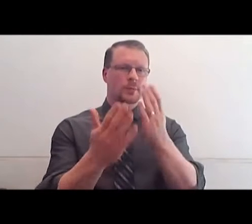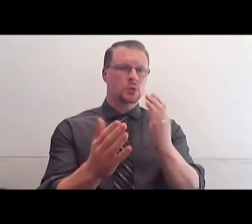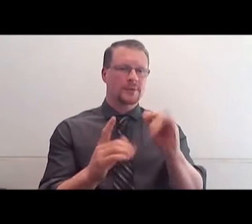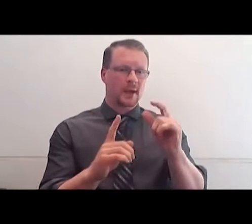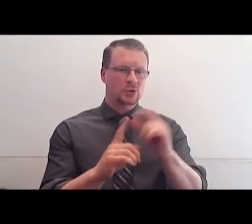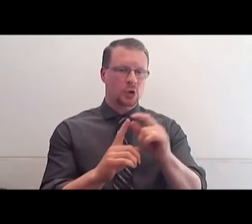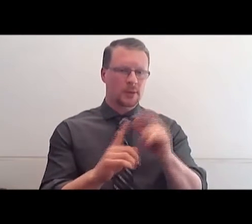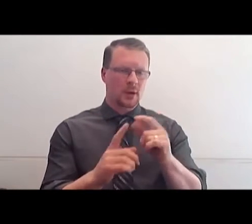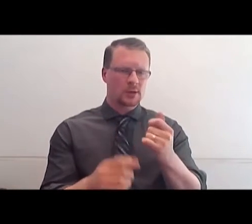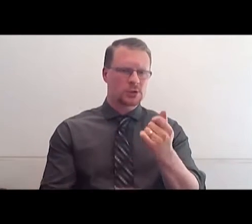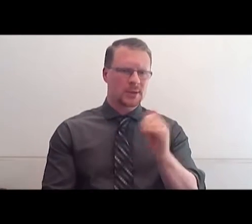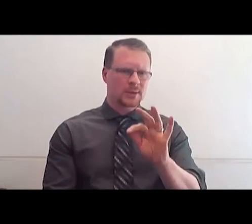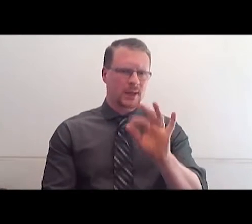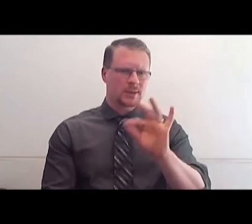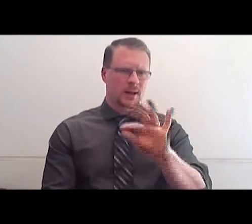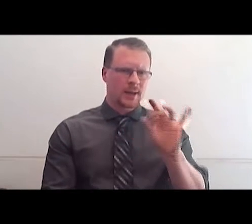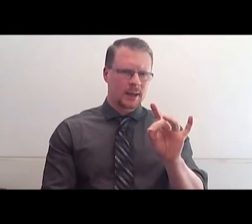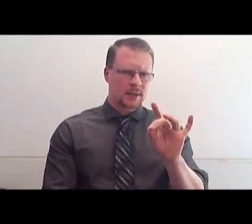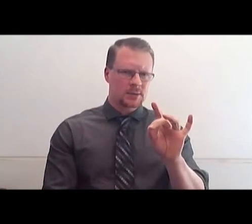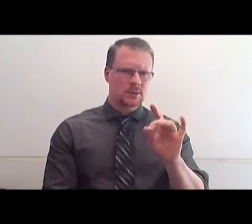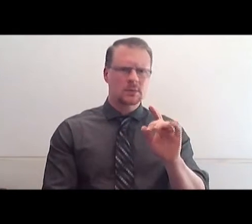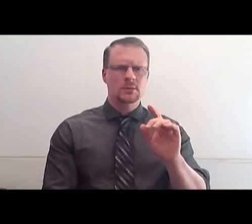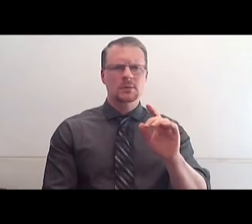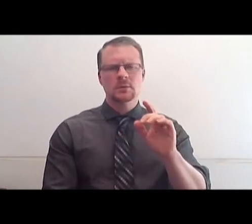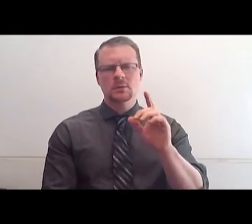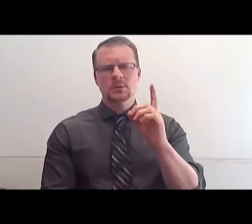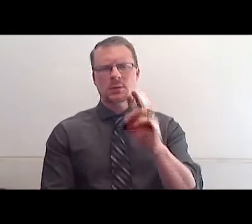There are two people that first proposed this term in 1998.